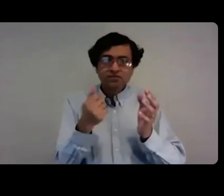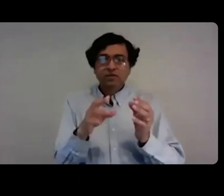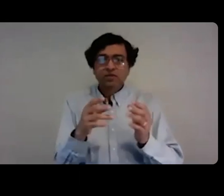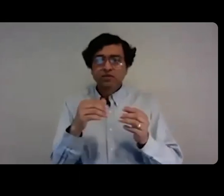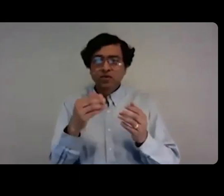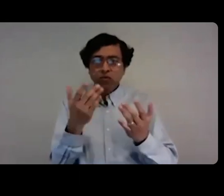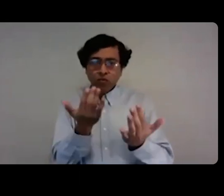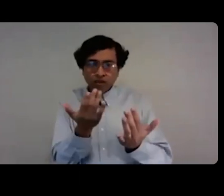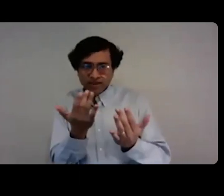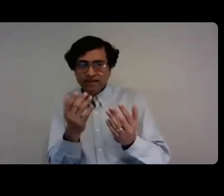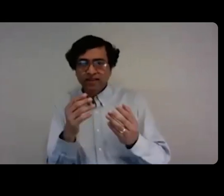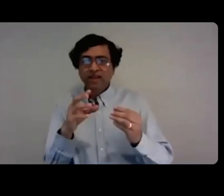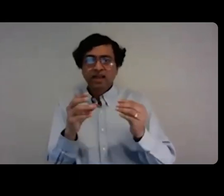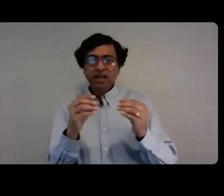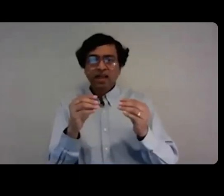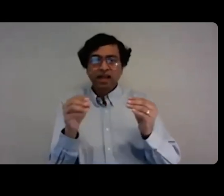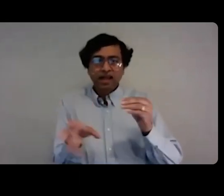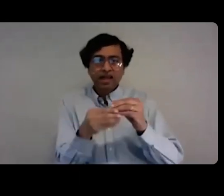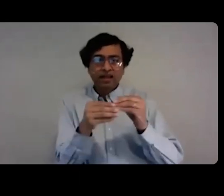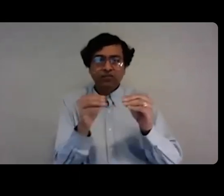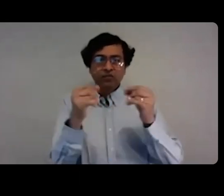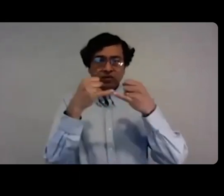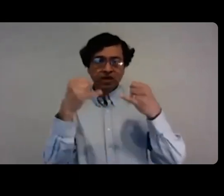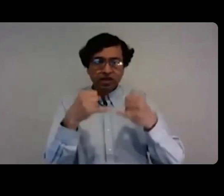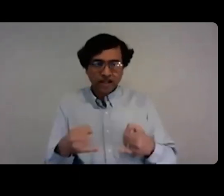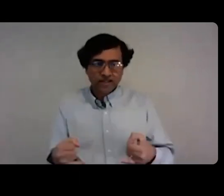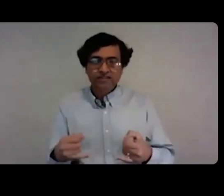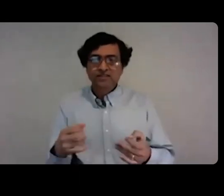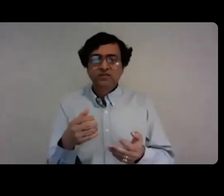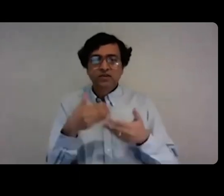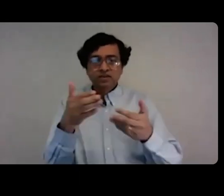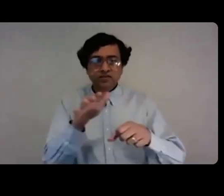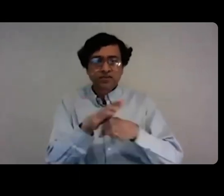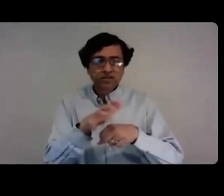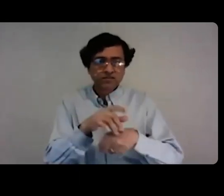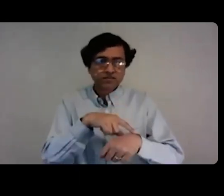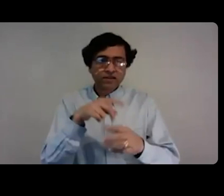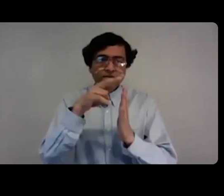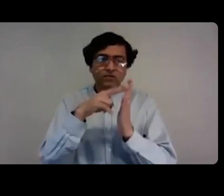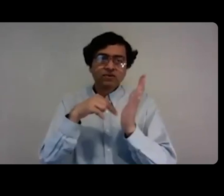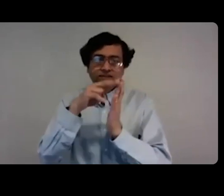It is typically more simplified, more seamless and they have a little